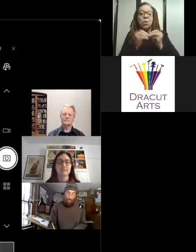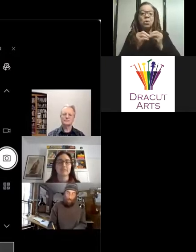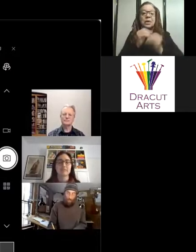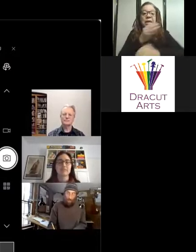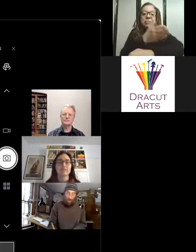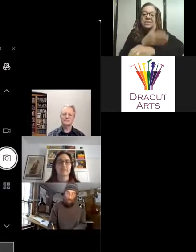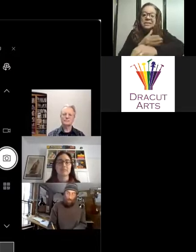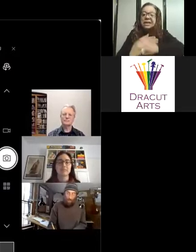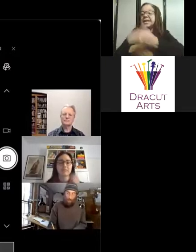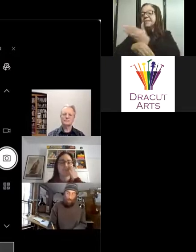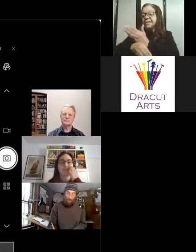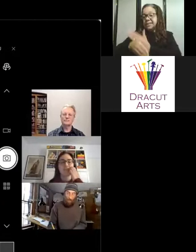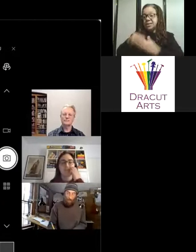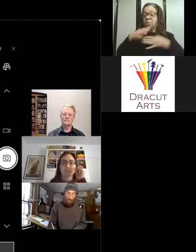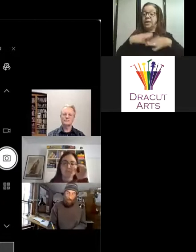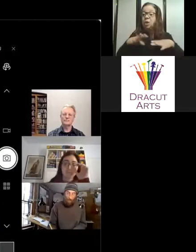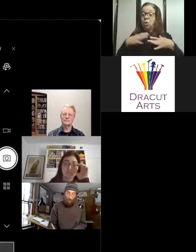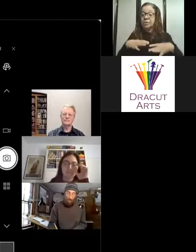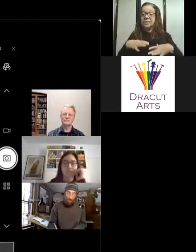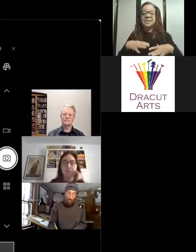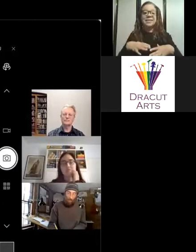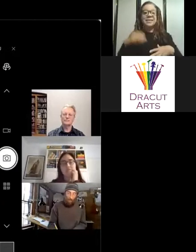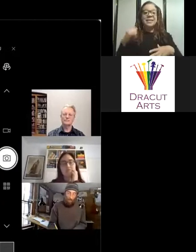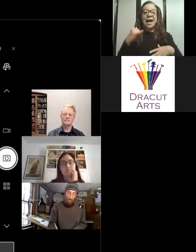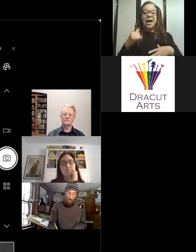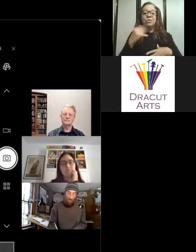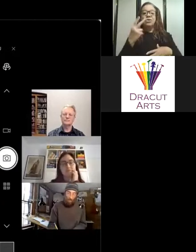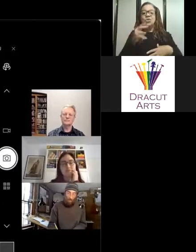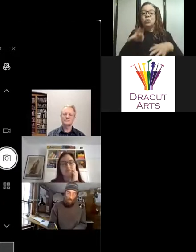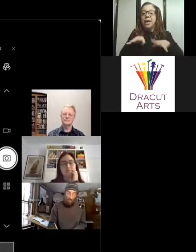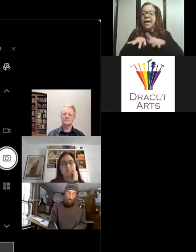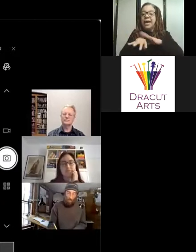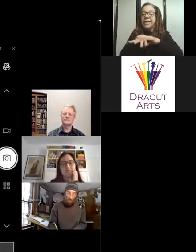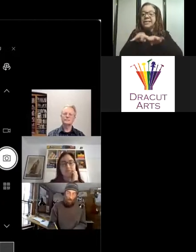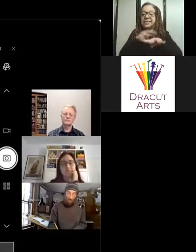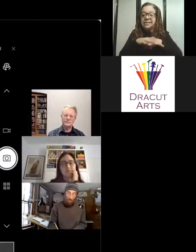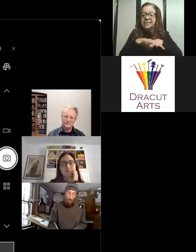and now they need like cartoon hands and feet, and what are they going to wear on their feet?